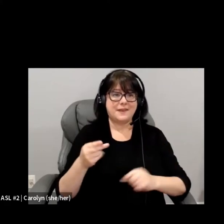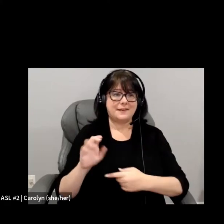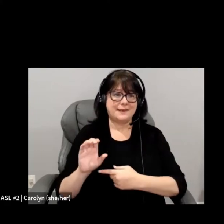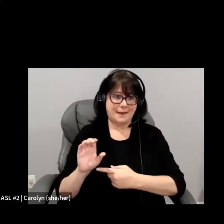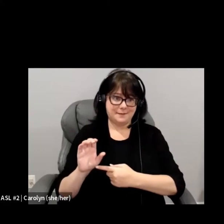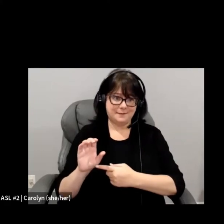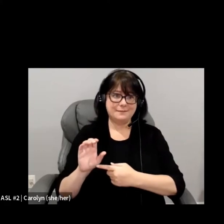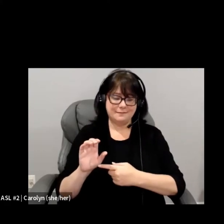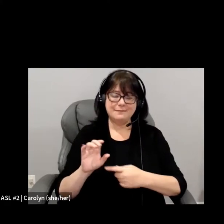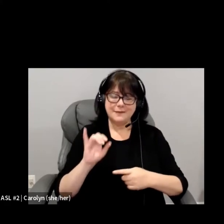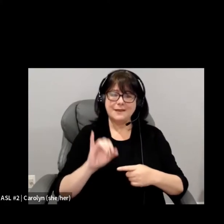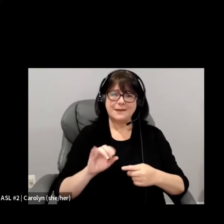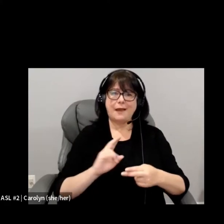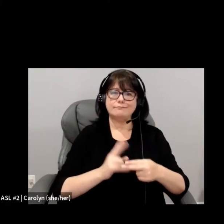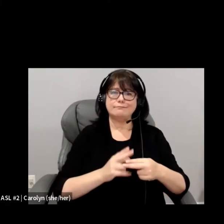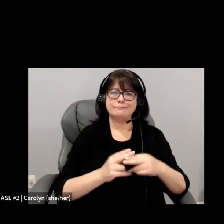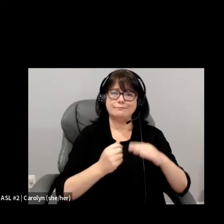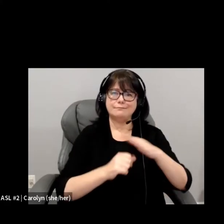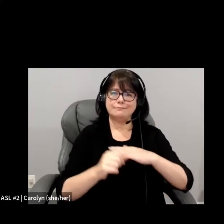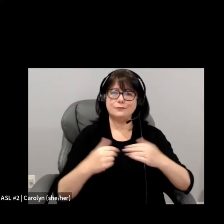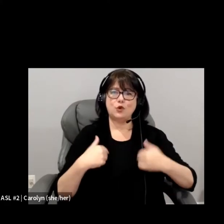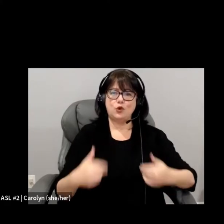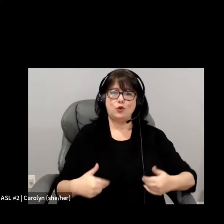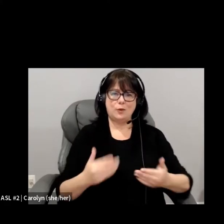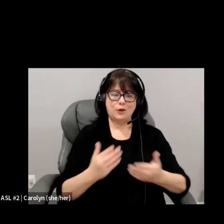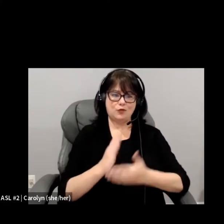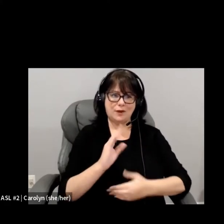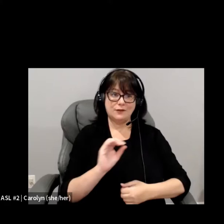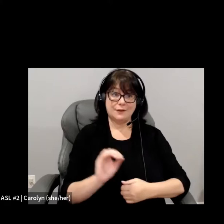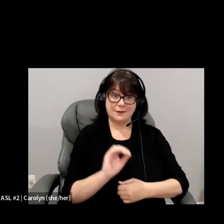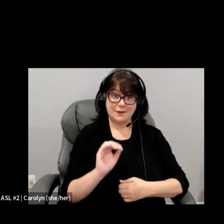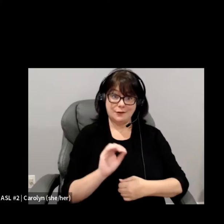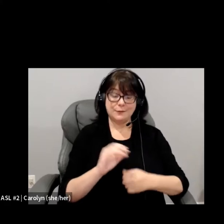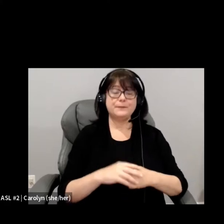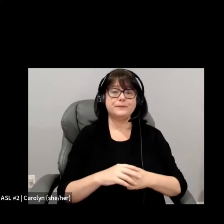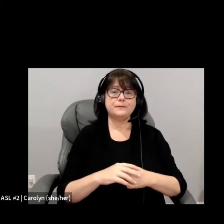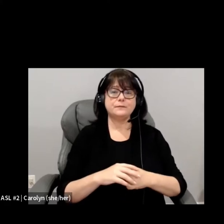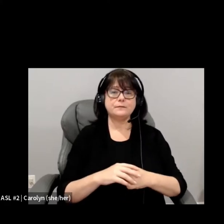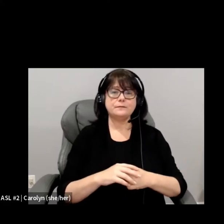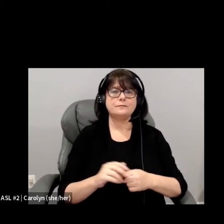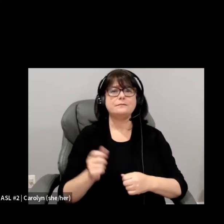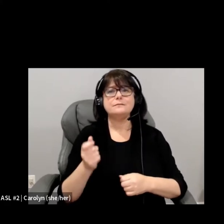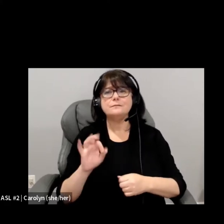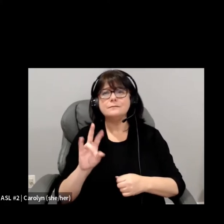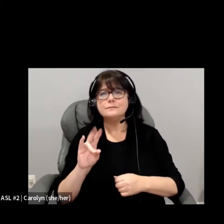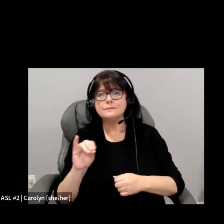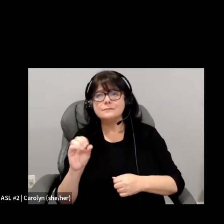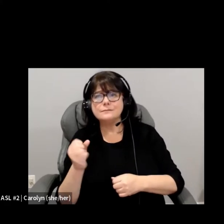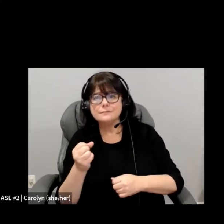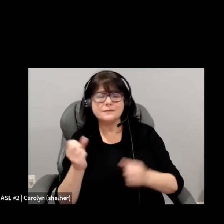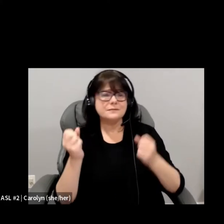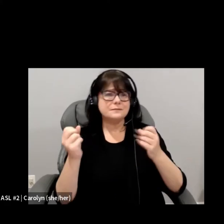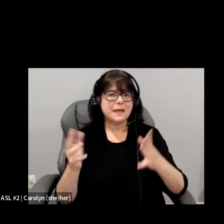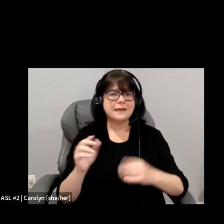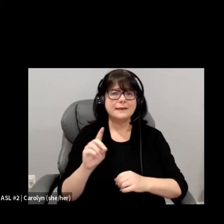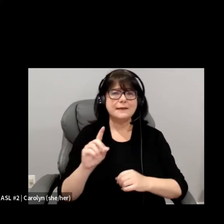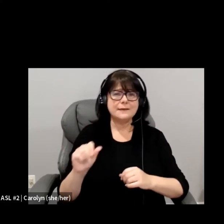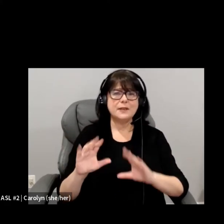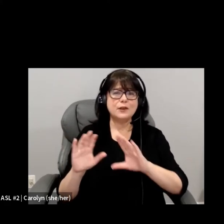AS ROB MENTIONED, IN THE LATE 1970s, DISABILITY GROUPS WERE CAMPAIGNING FOR THE RECOGNITION